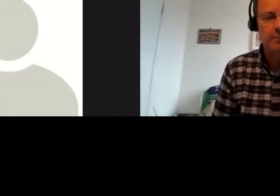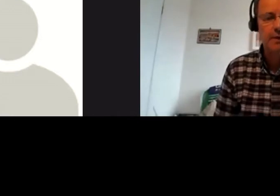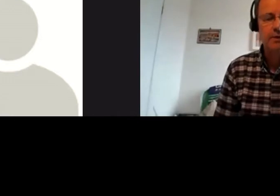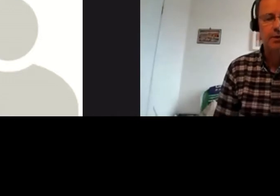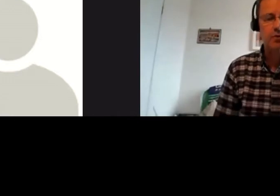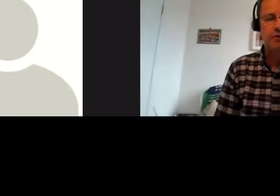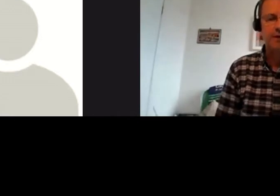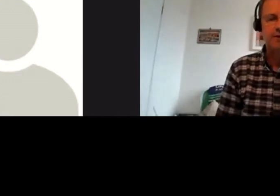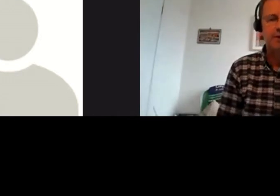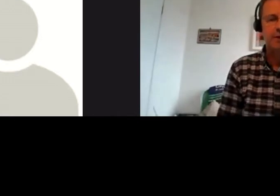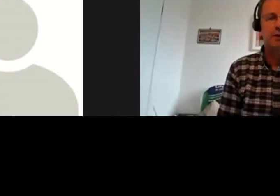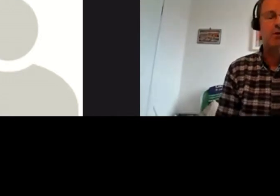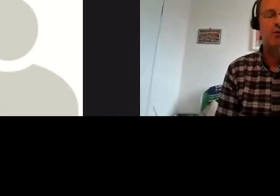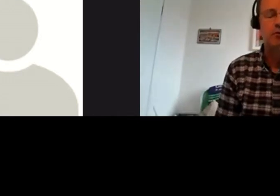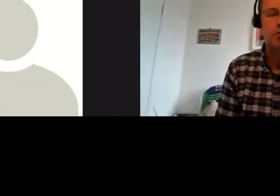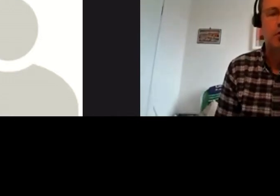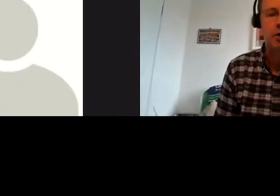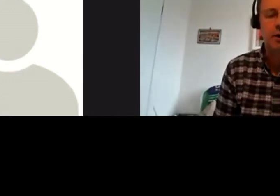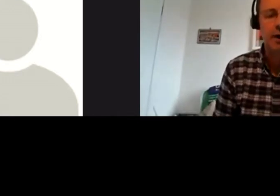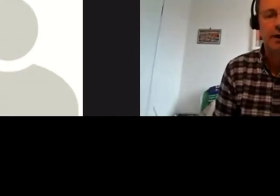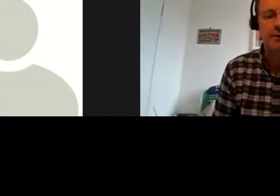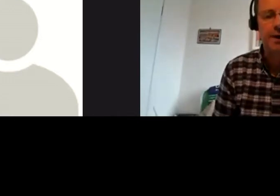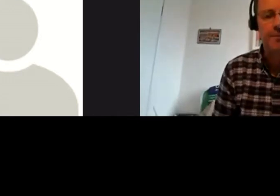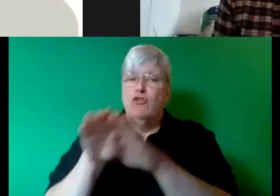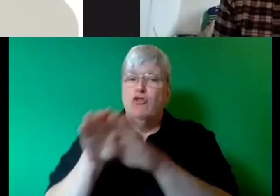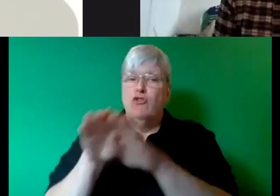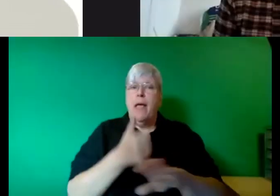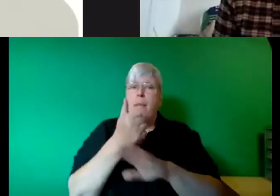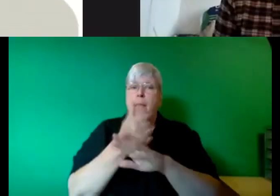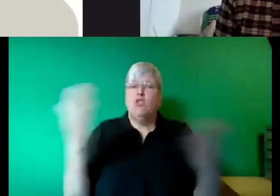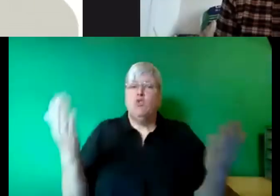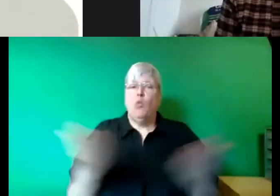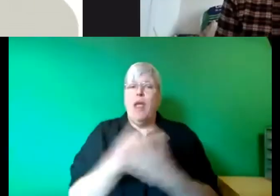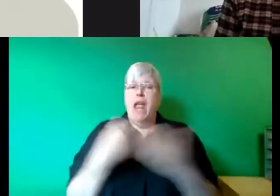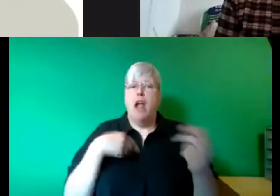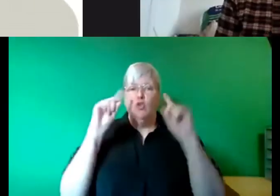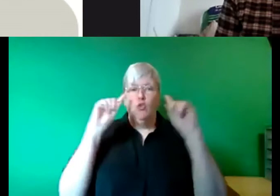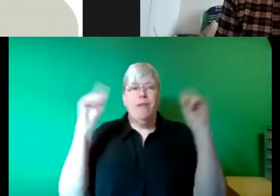based at the University of New York and Sean was saying earlier on, that in New